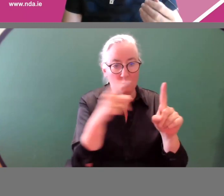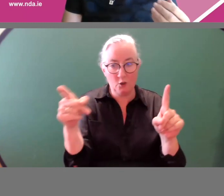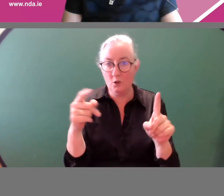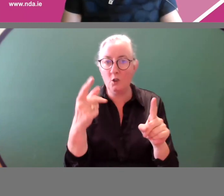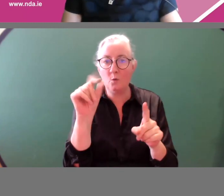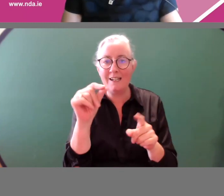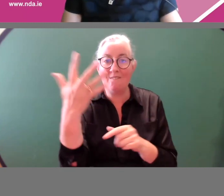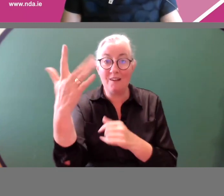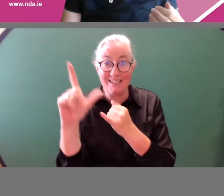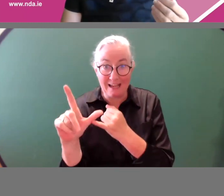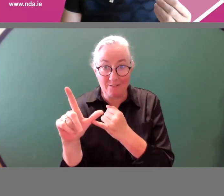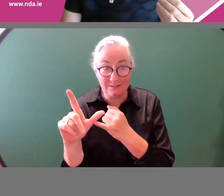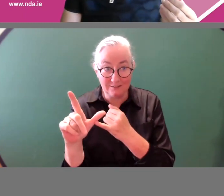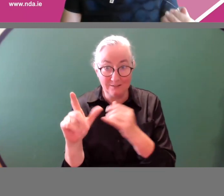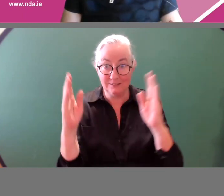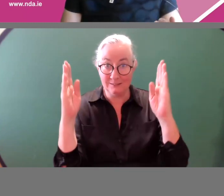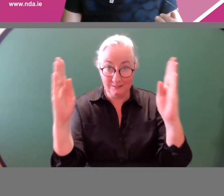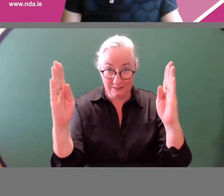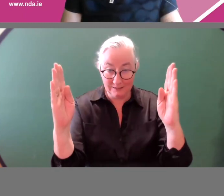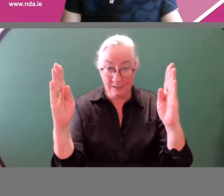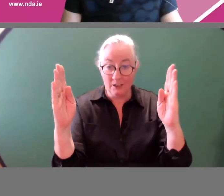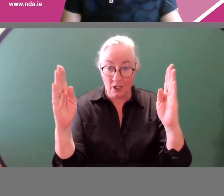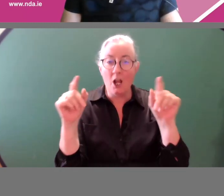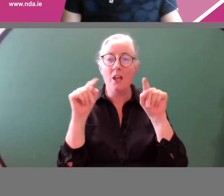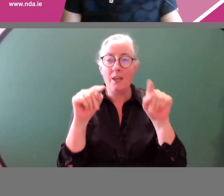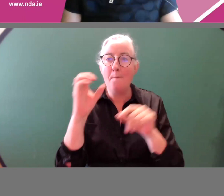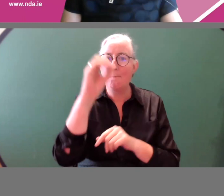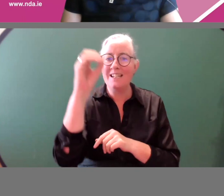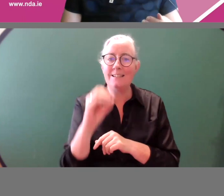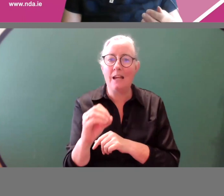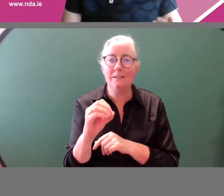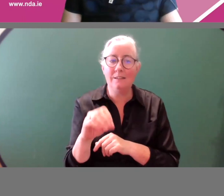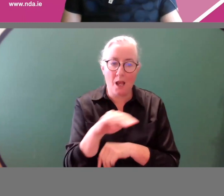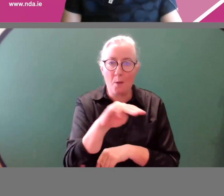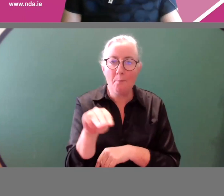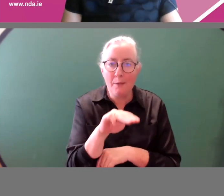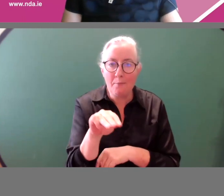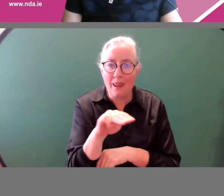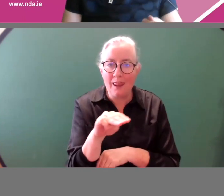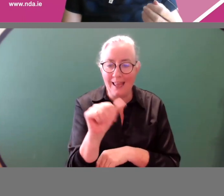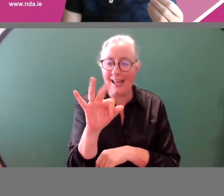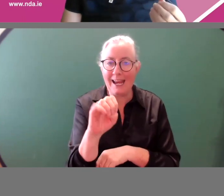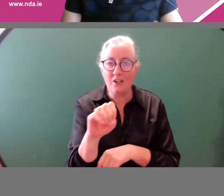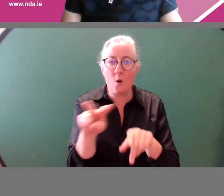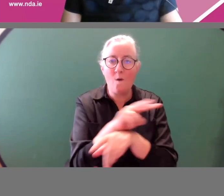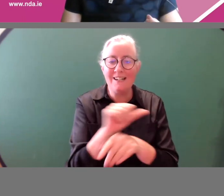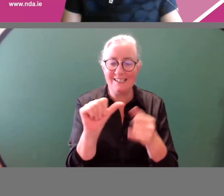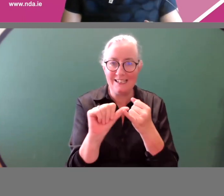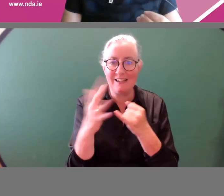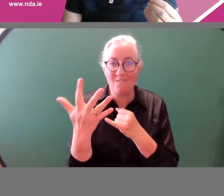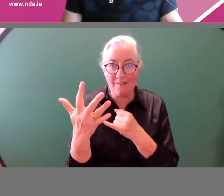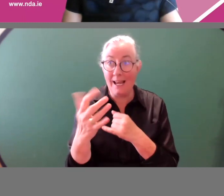under all of those the percentage of the population aged over 65 is projected to increase